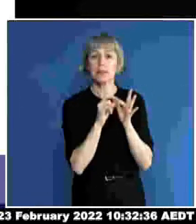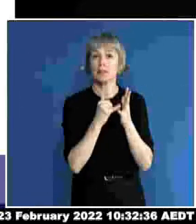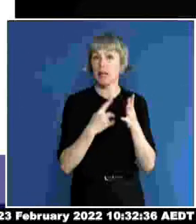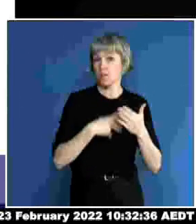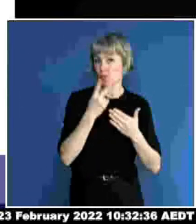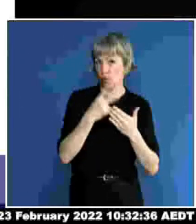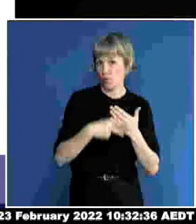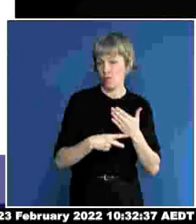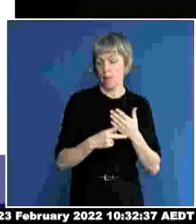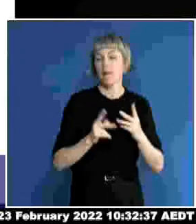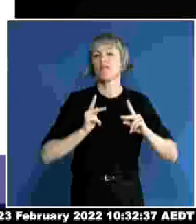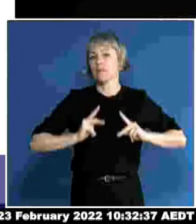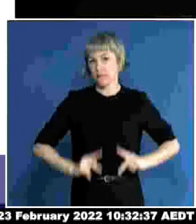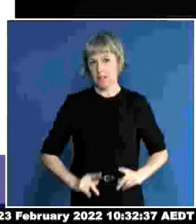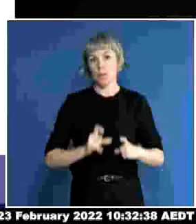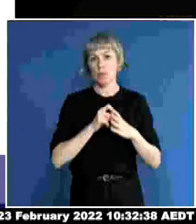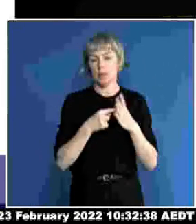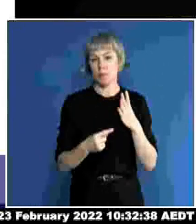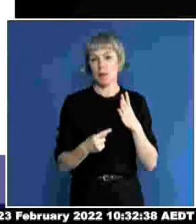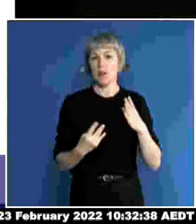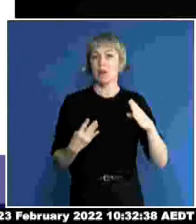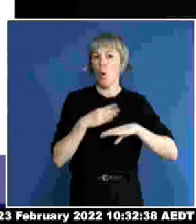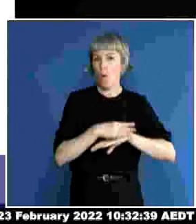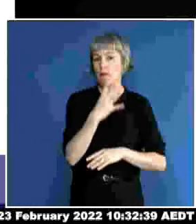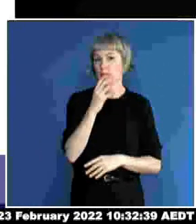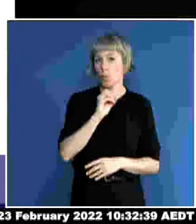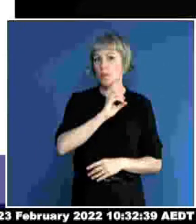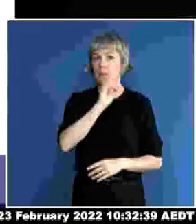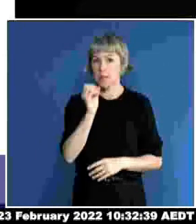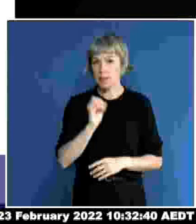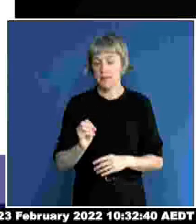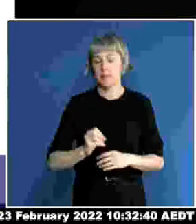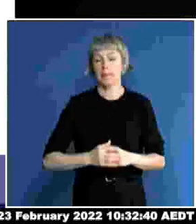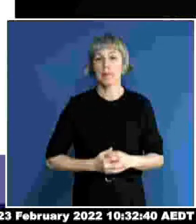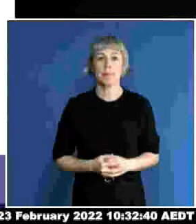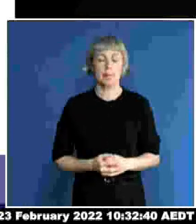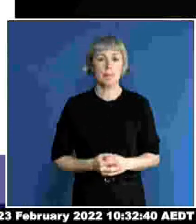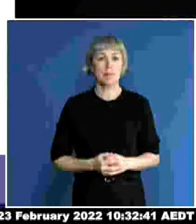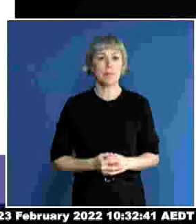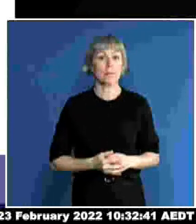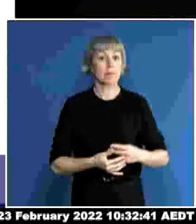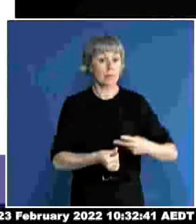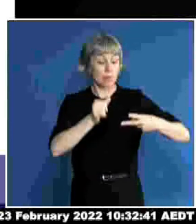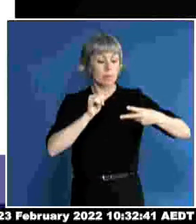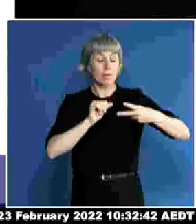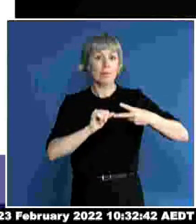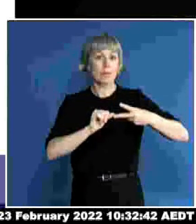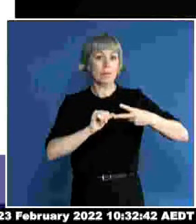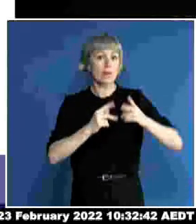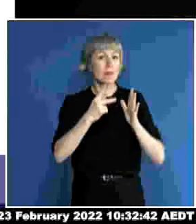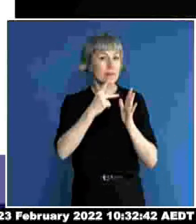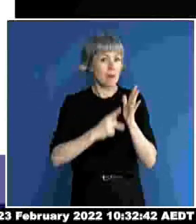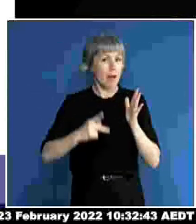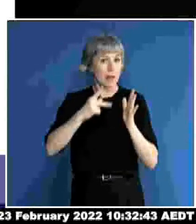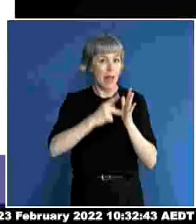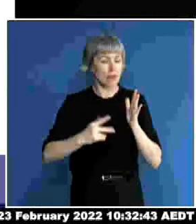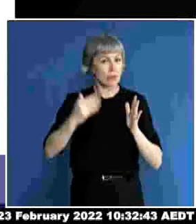cent. That's followed by people with psychiatric disability at 40.1 per cent.